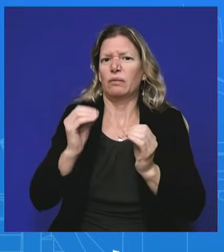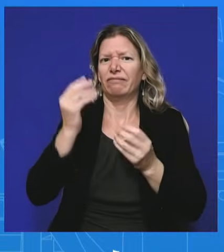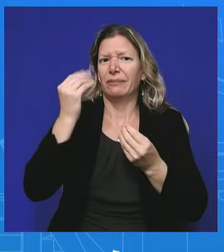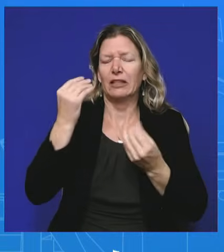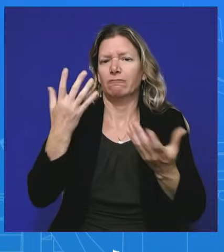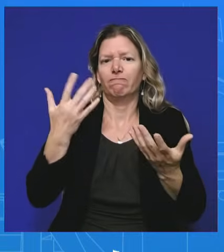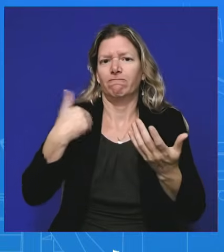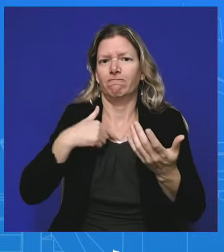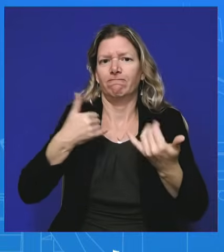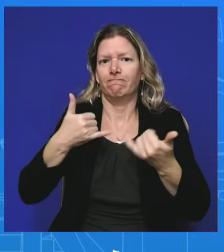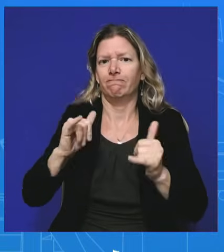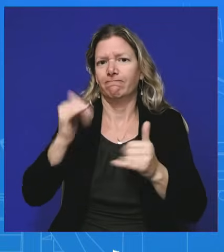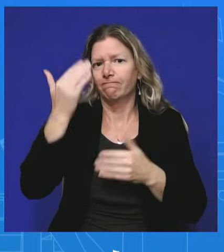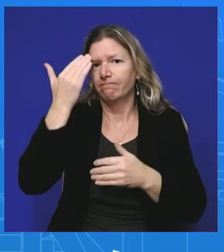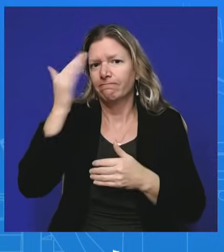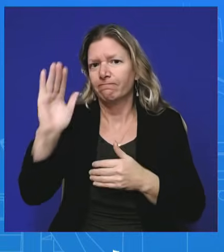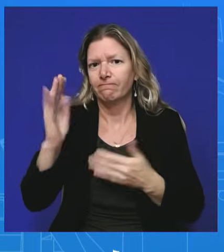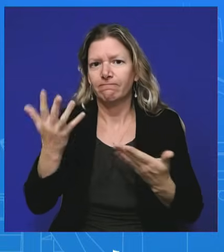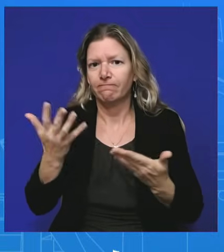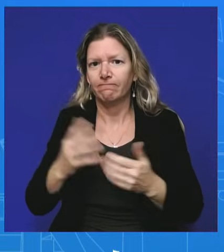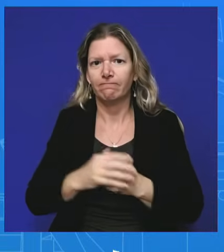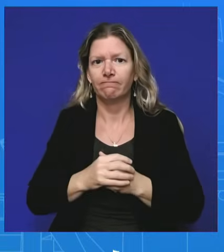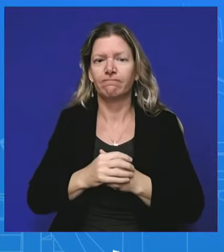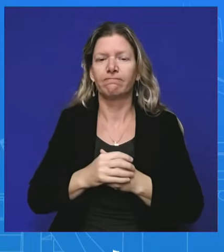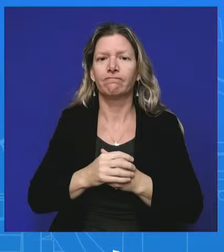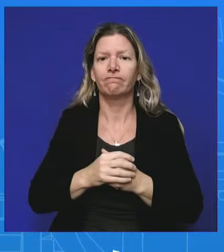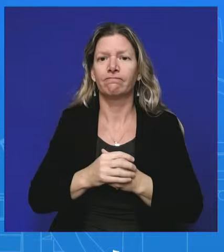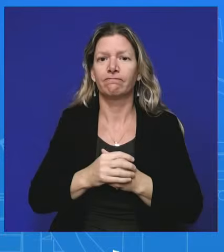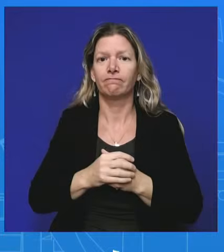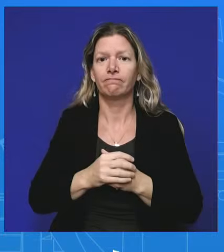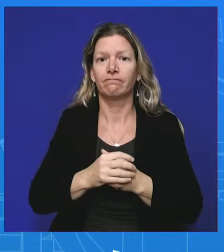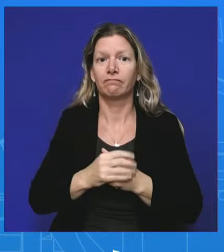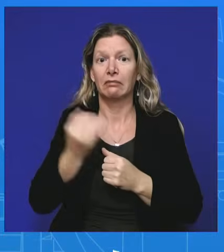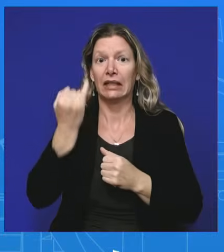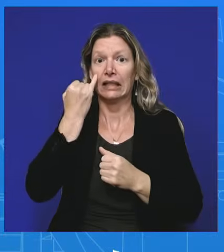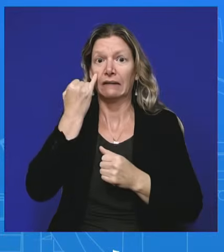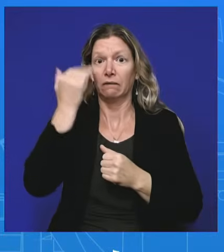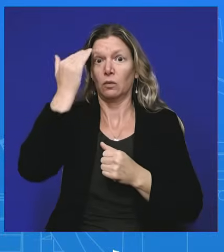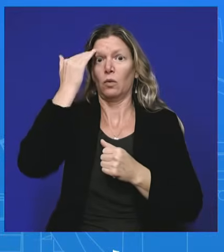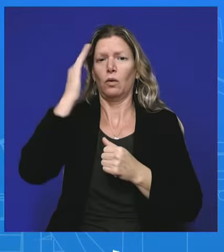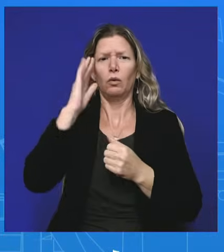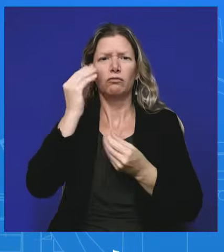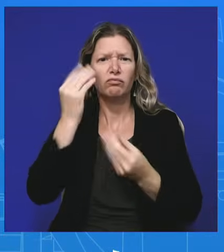we have had since the bodies have been recovered -- any additional information or context from the Israelis on this.